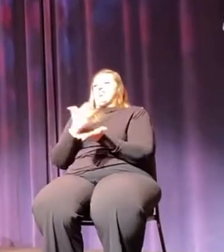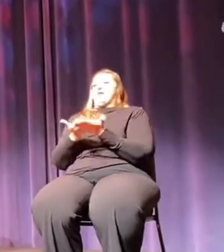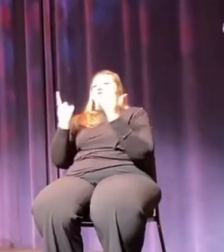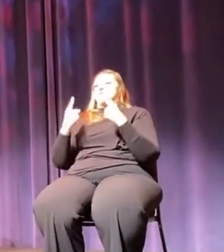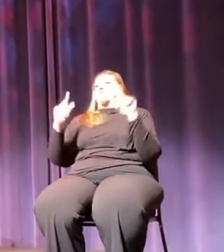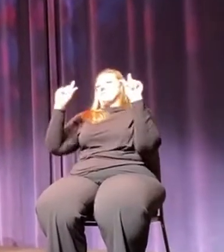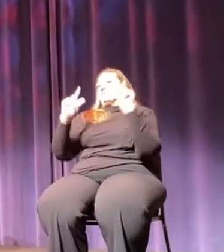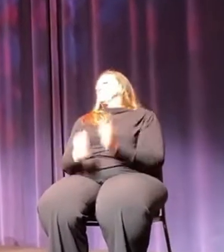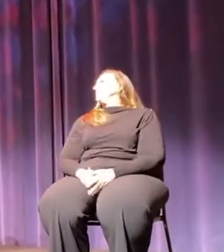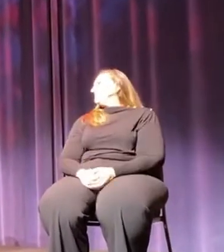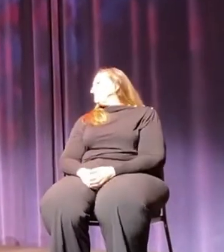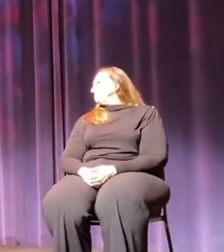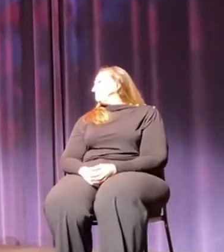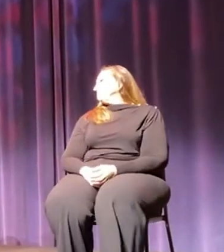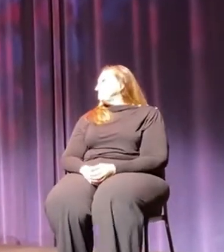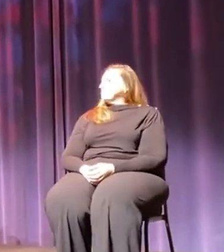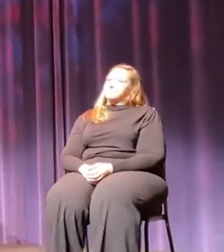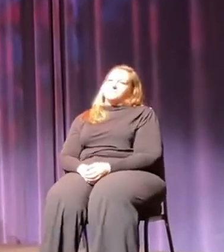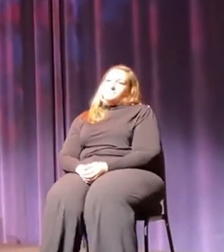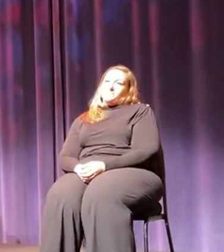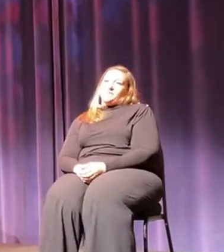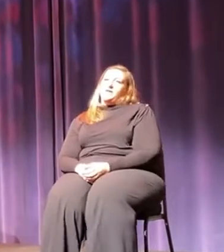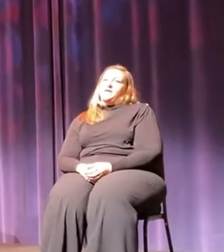(audience clapping)